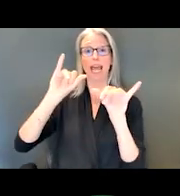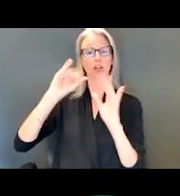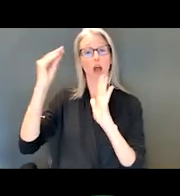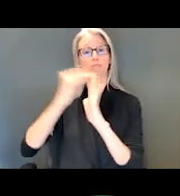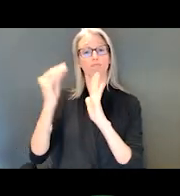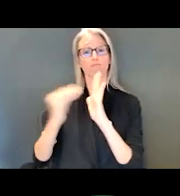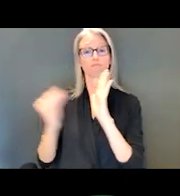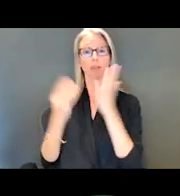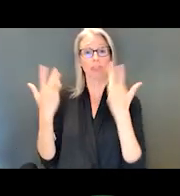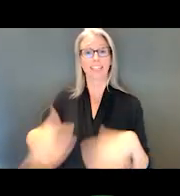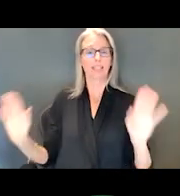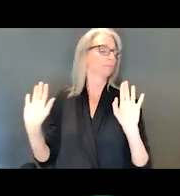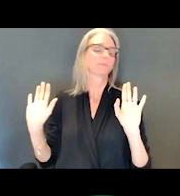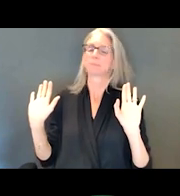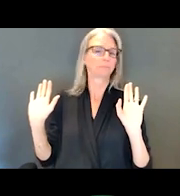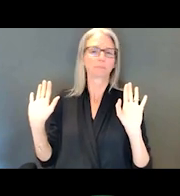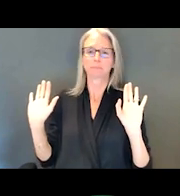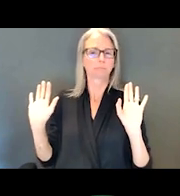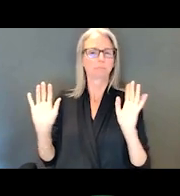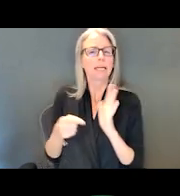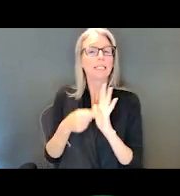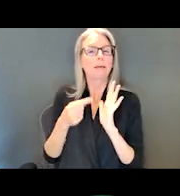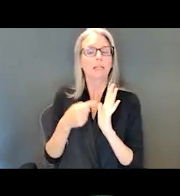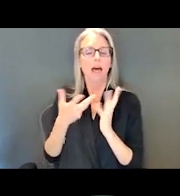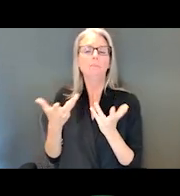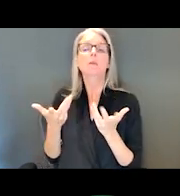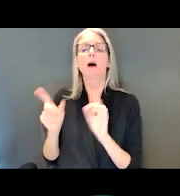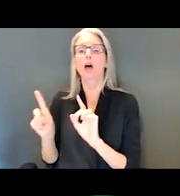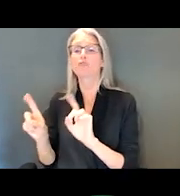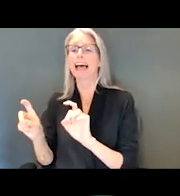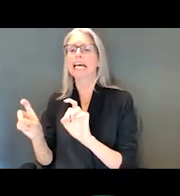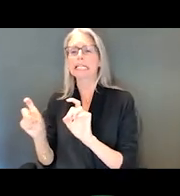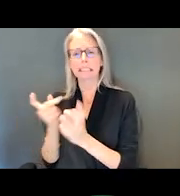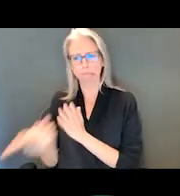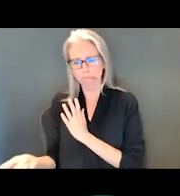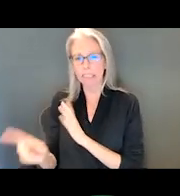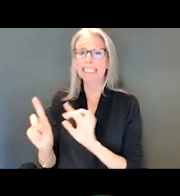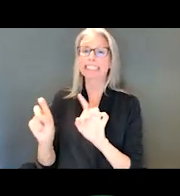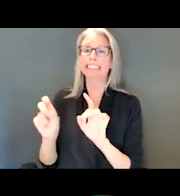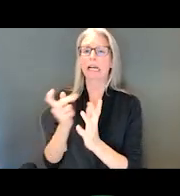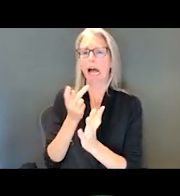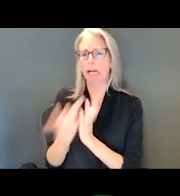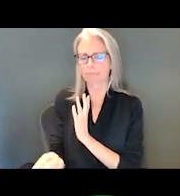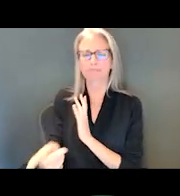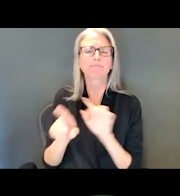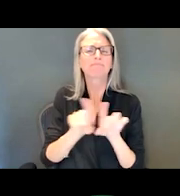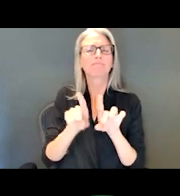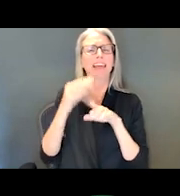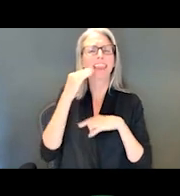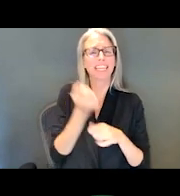of a trial and error process trying to understand how they should be implemented and how that implementation could be improved.